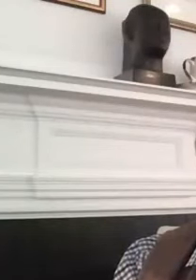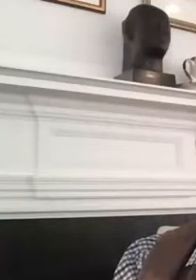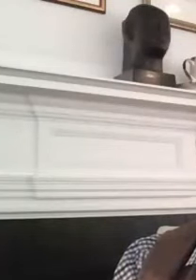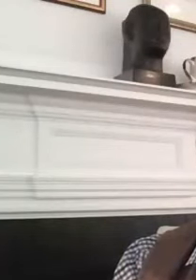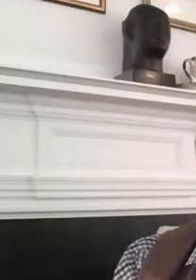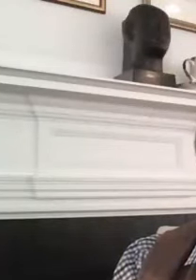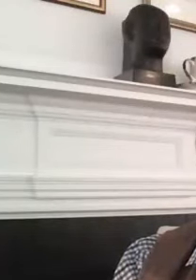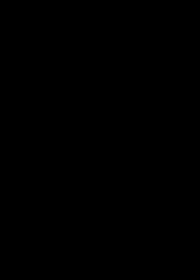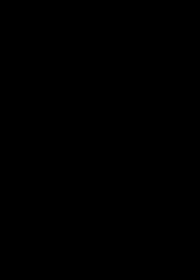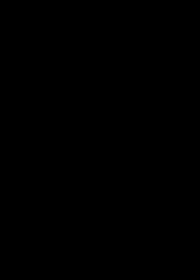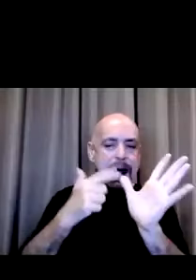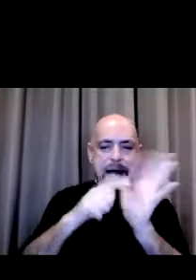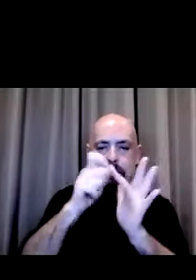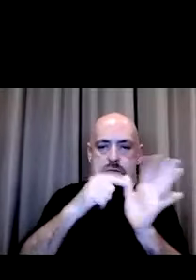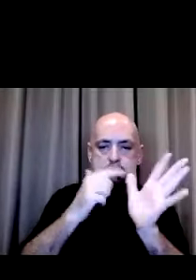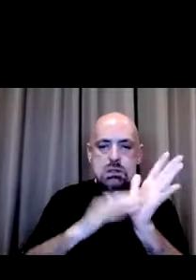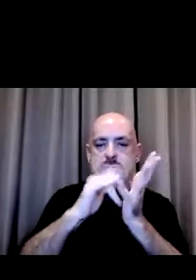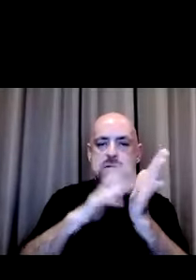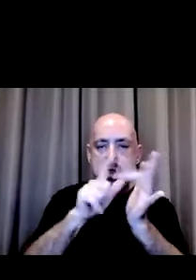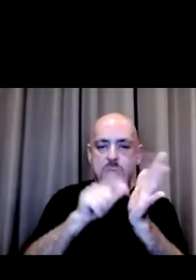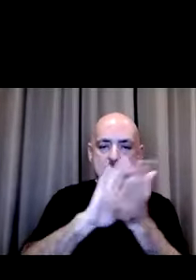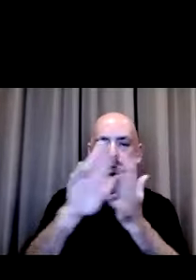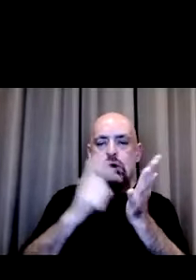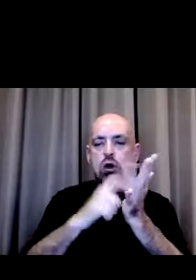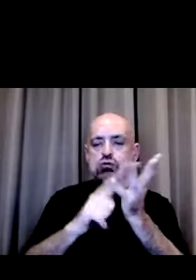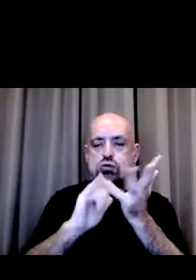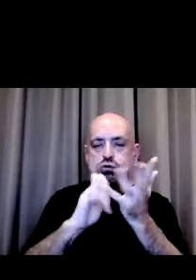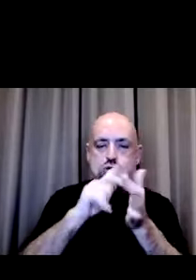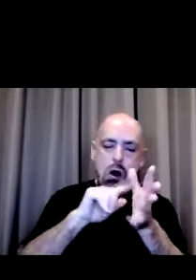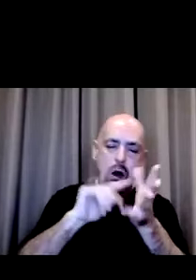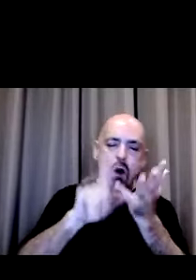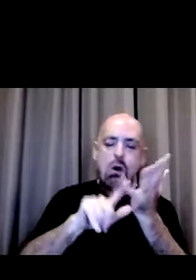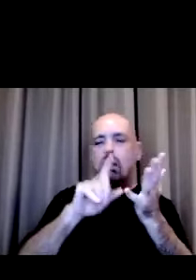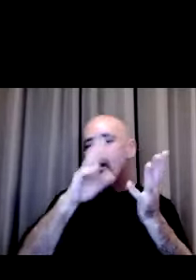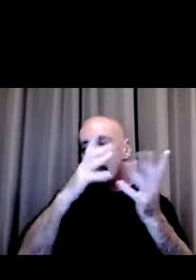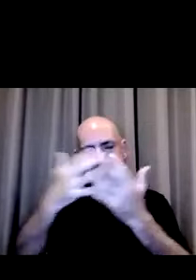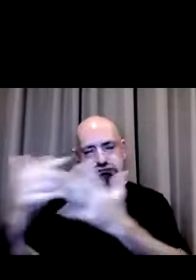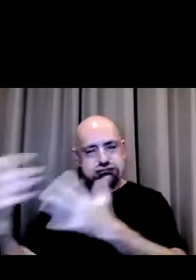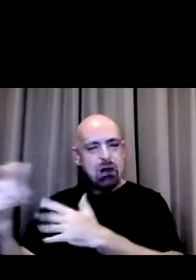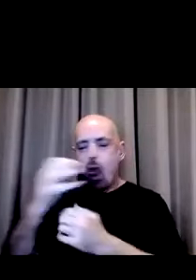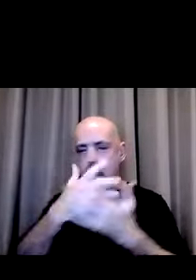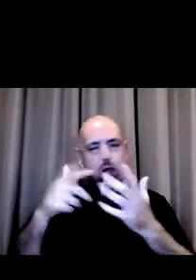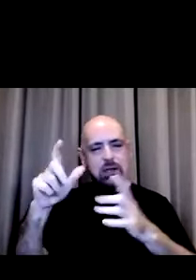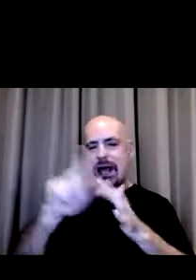filled up and people started to scramble through the windows. Everybody